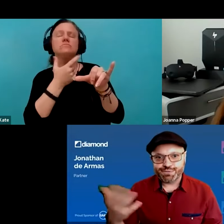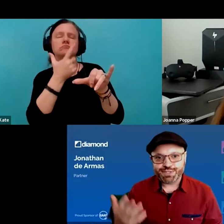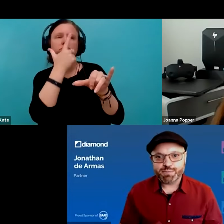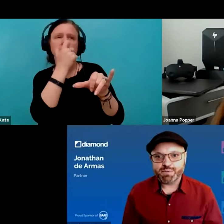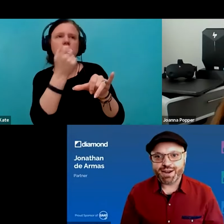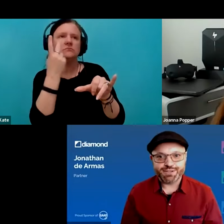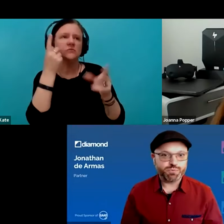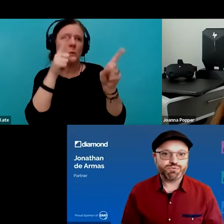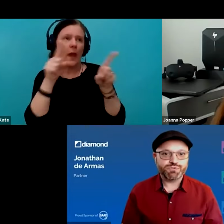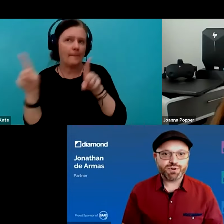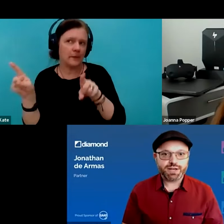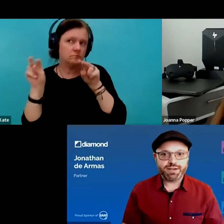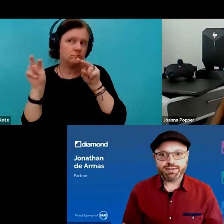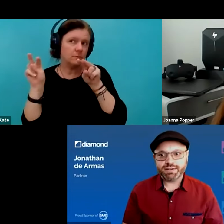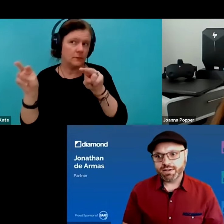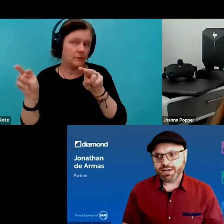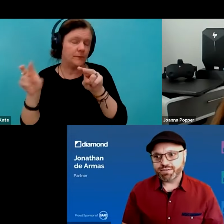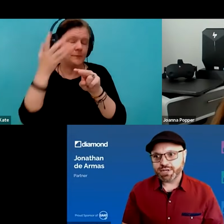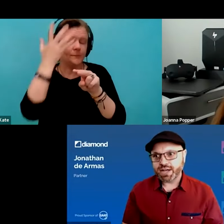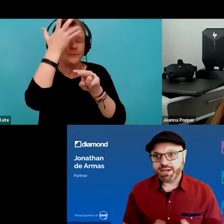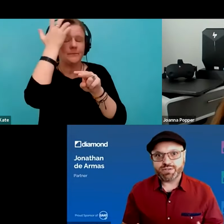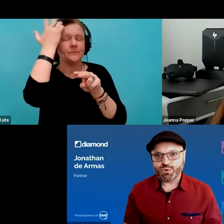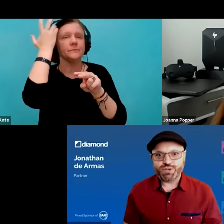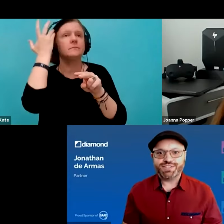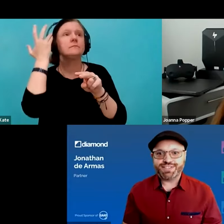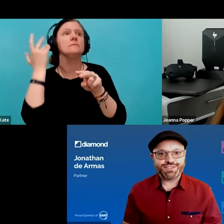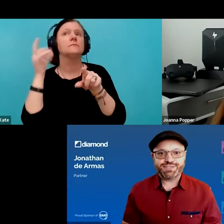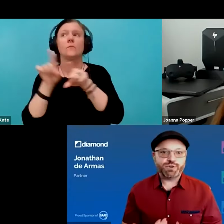Keeping my eyes open for and even engaging with organizations that are